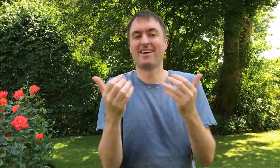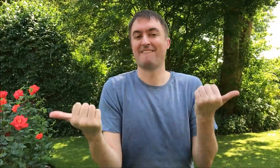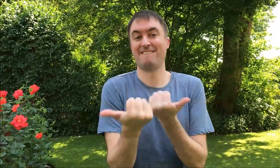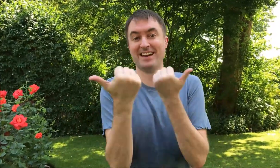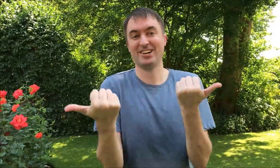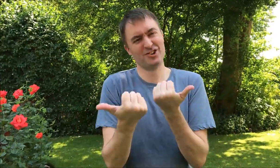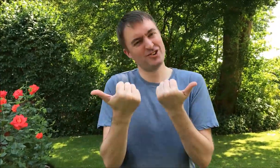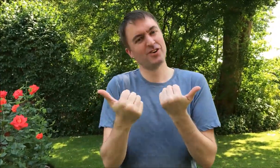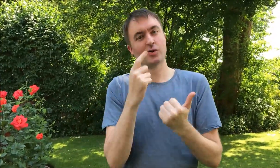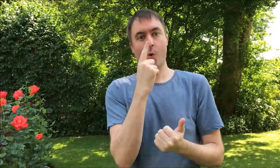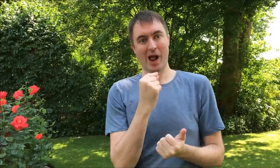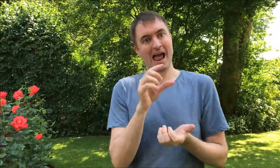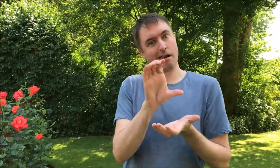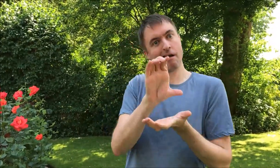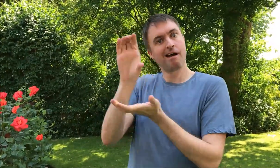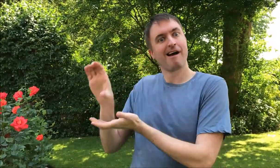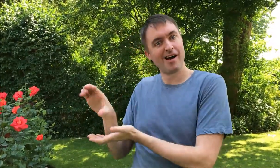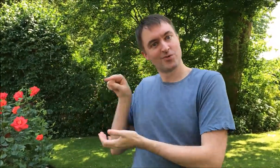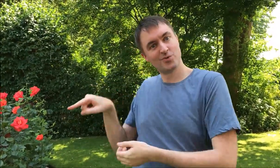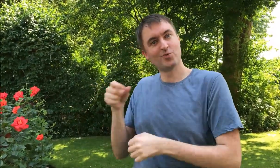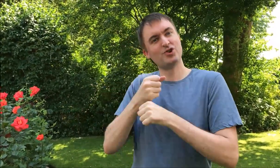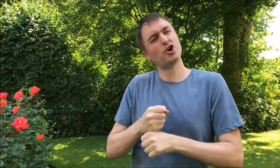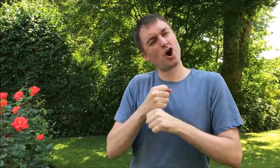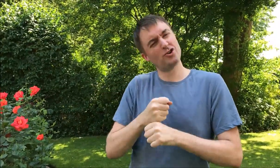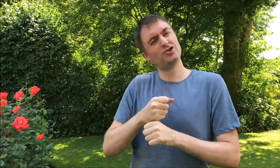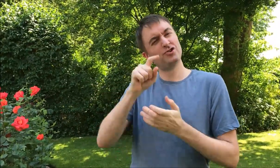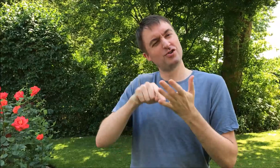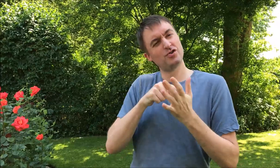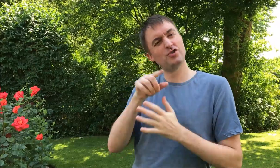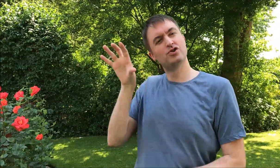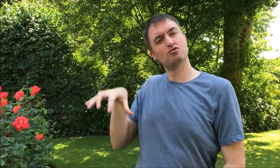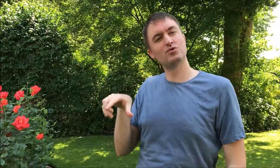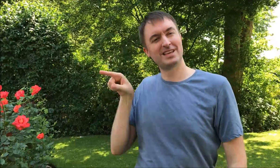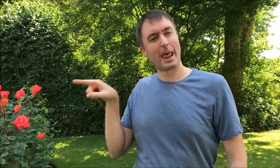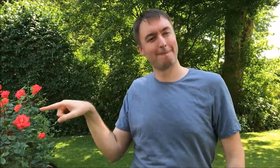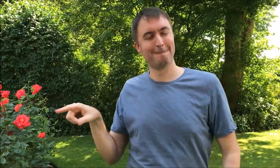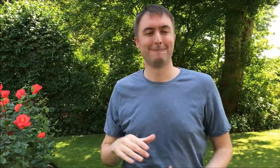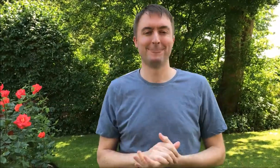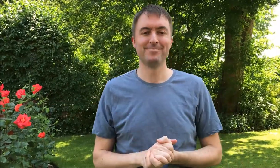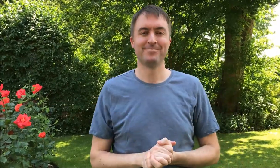now finish doing it, so that your eagerness may be matched by completing it according to your means.